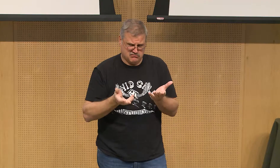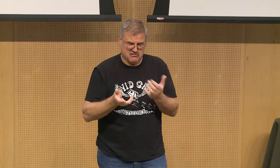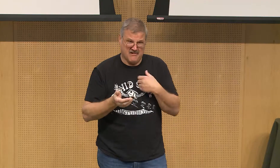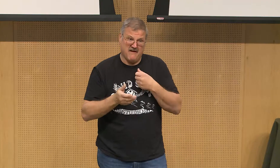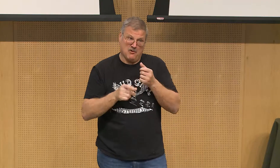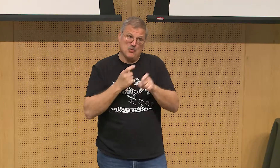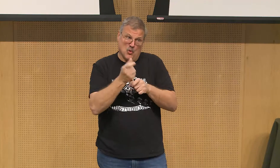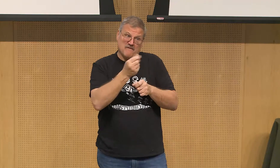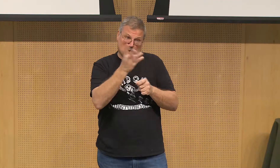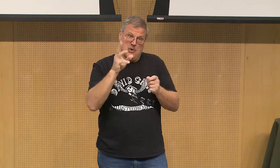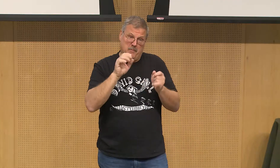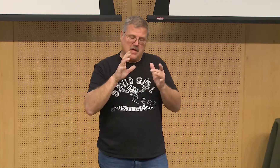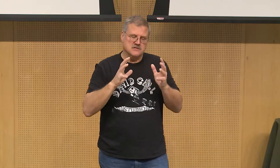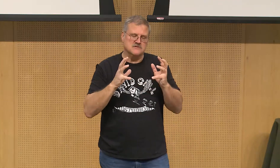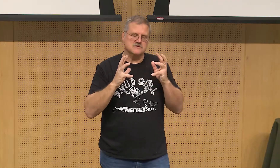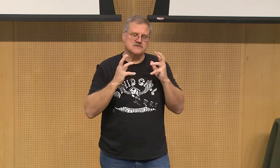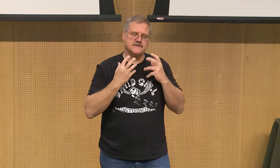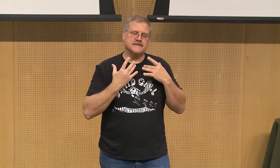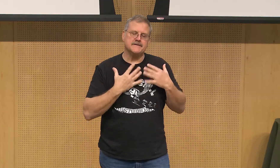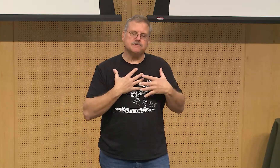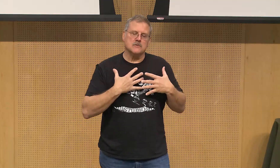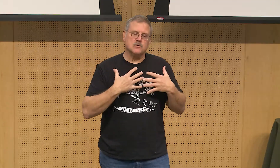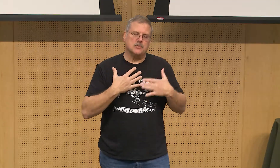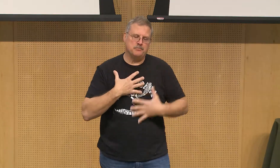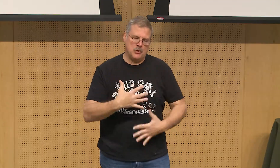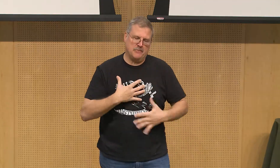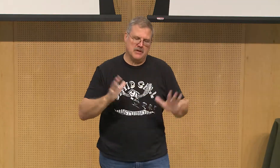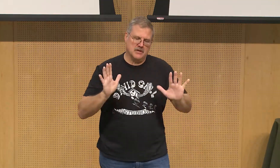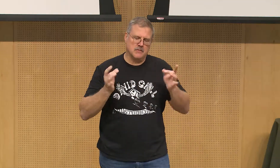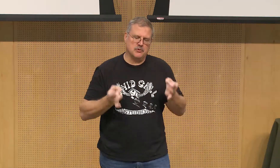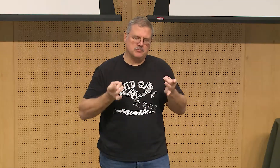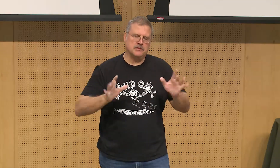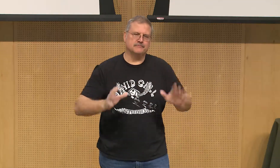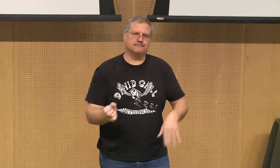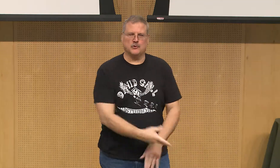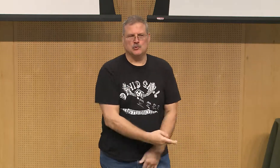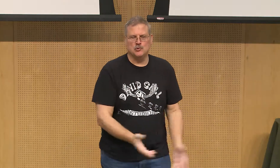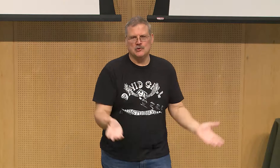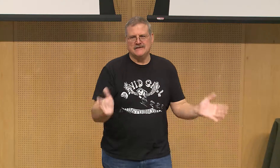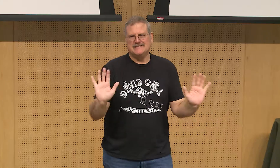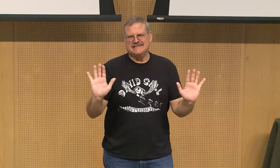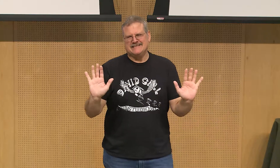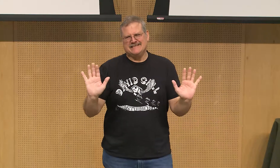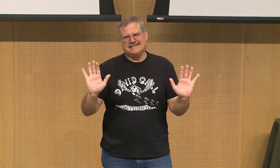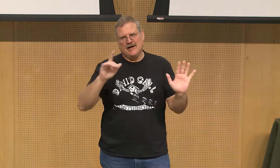If you're drawing, you can erase, but you can't make-- If you make a mistake, you have to start over again,